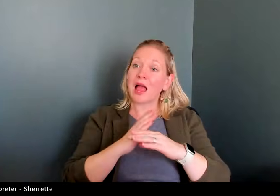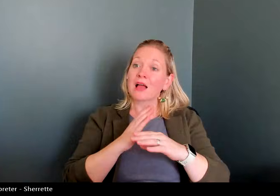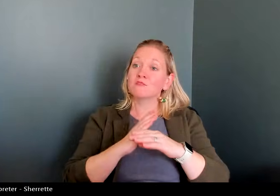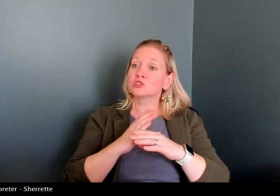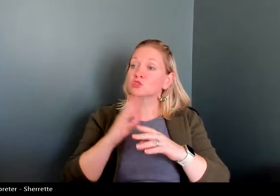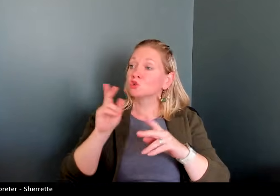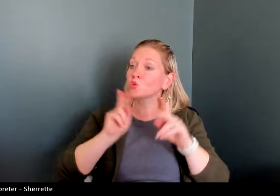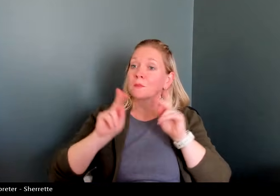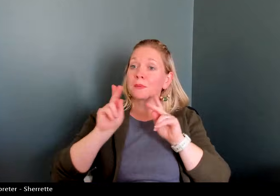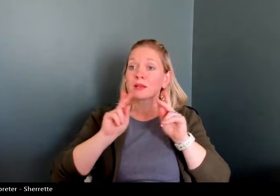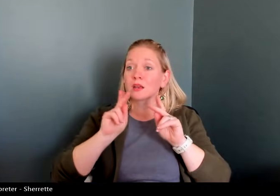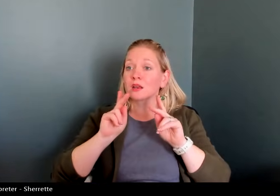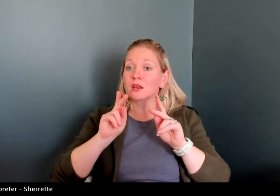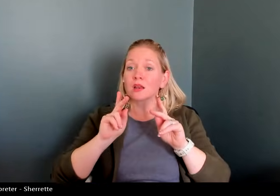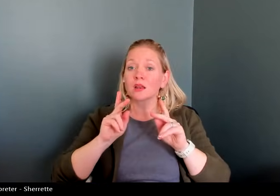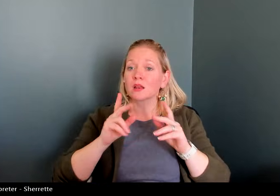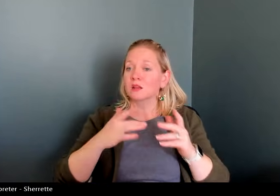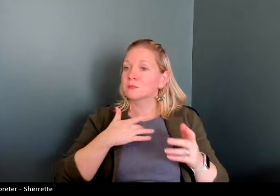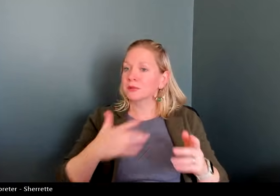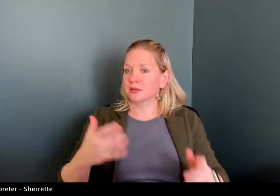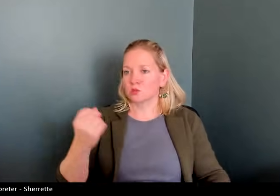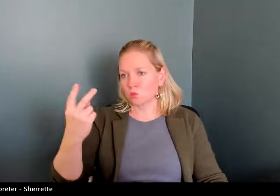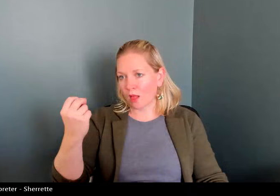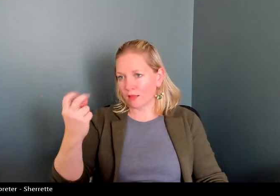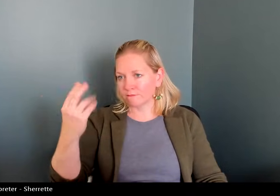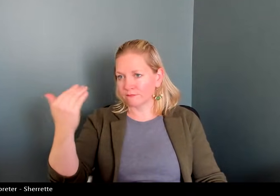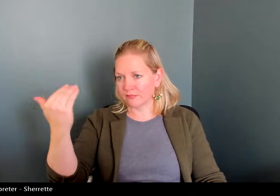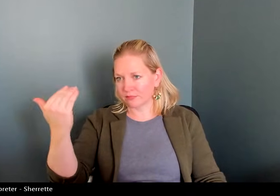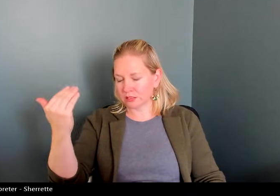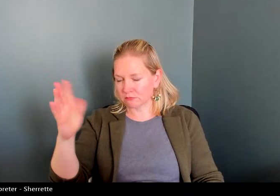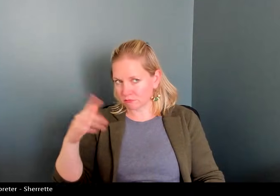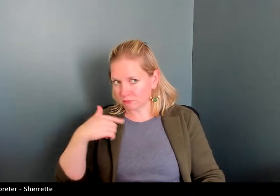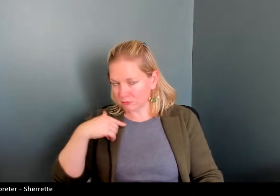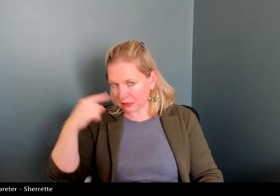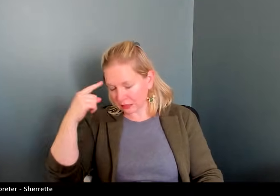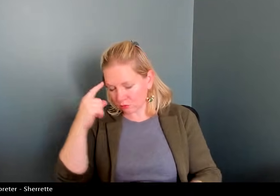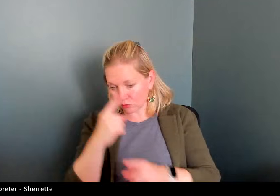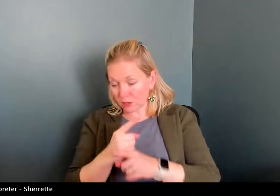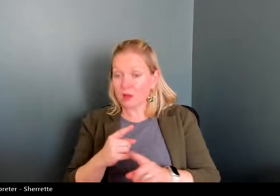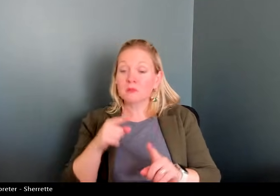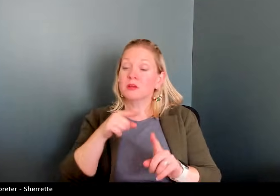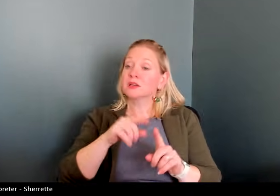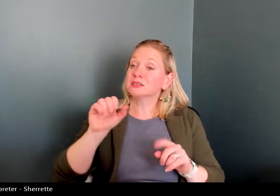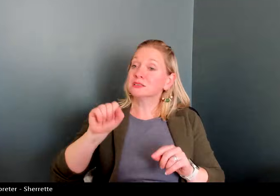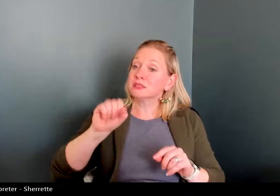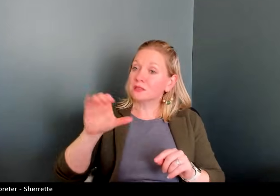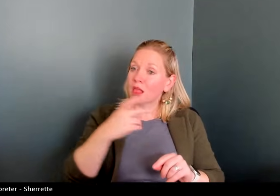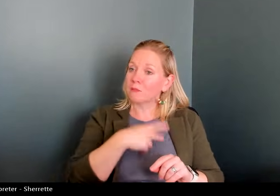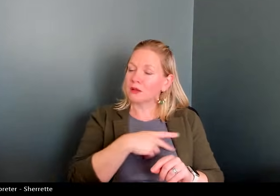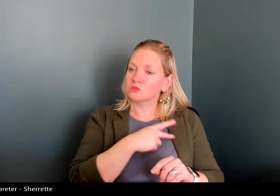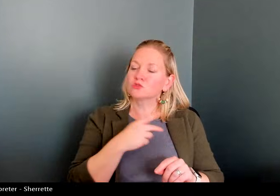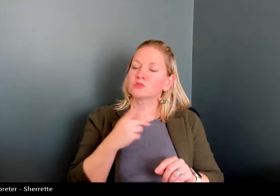we average between 12 to 15, I believe. But for sickle cell patients, anywhere from between 8